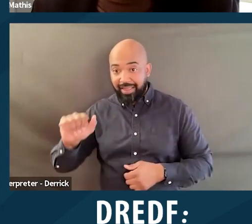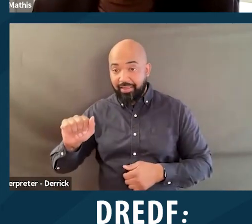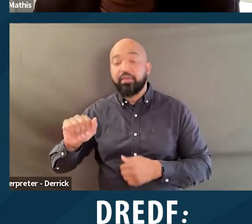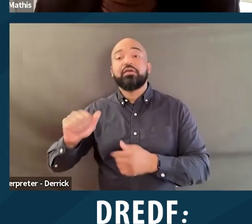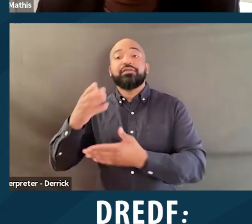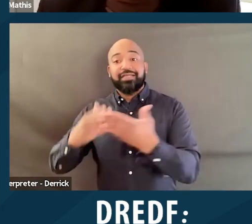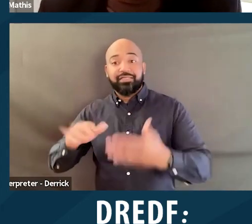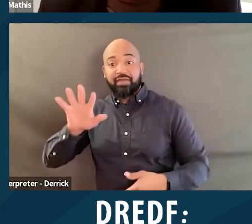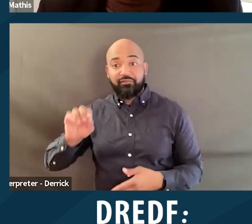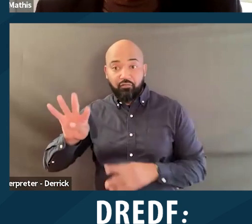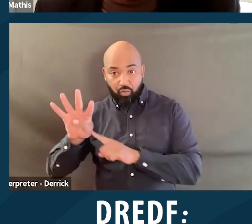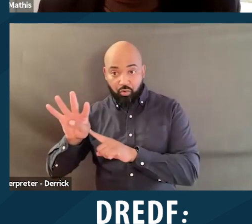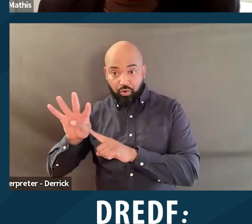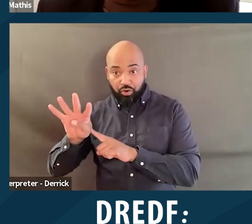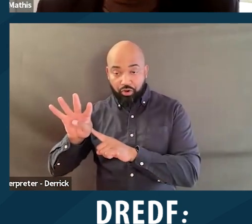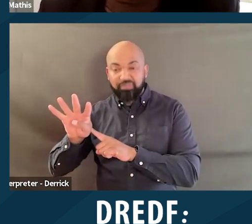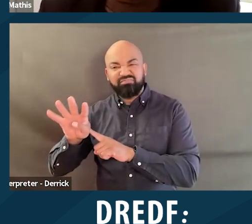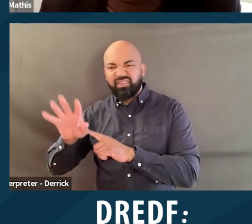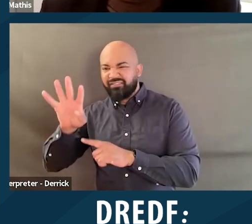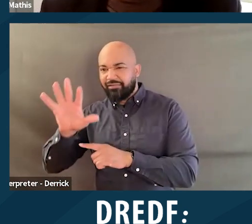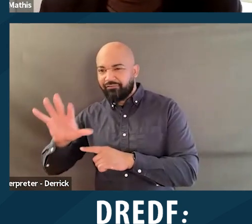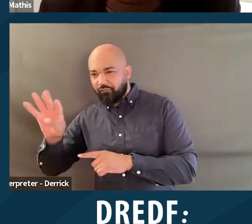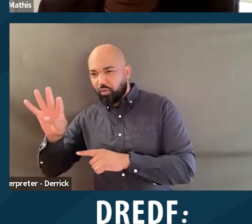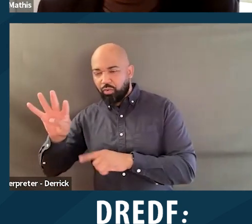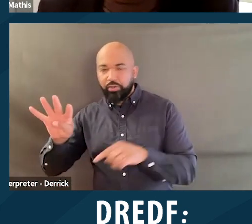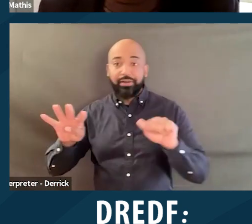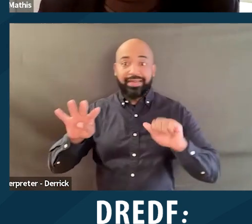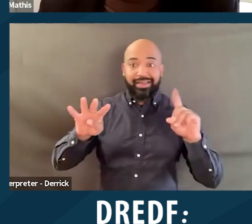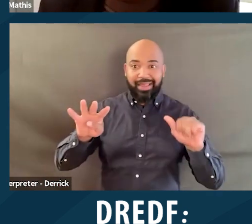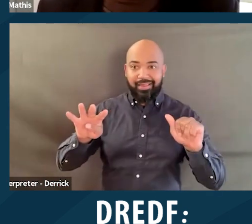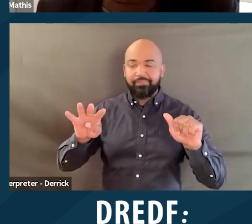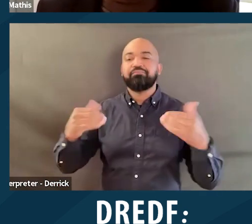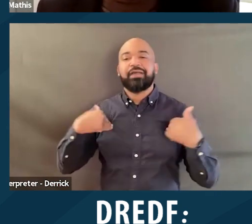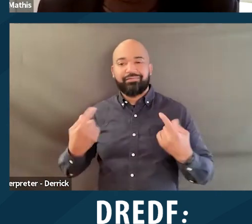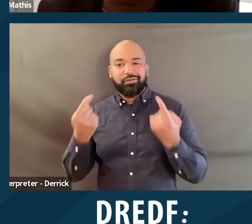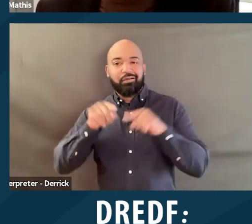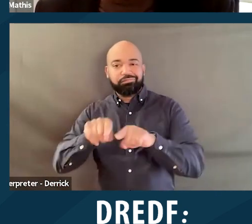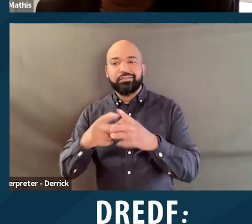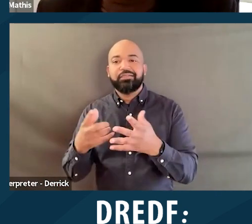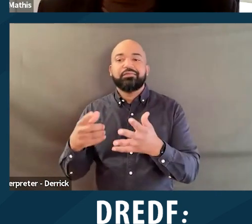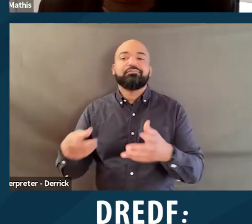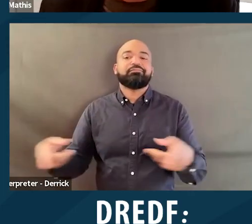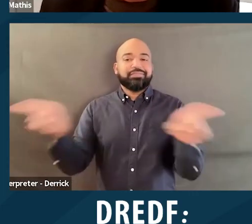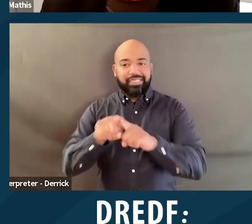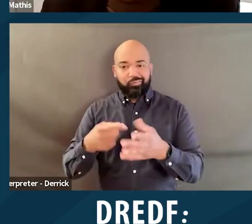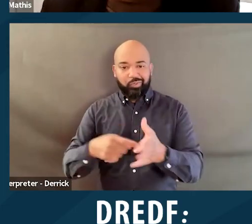Court's Olmstead decision was about the ADA, but Section 504 has the same requirements as the ADA,